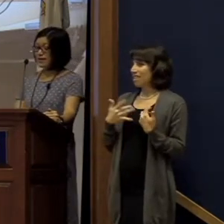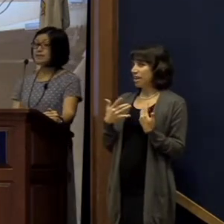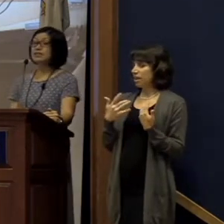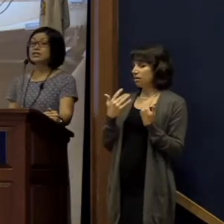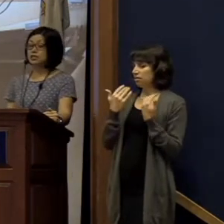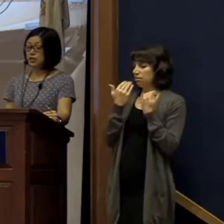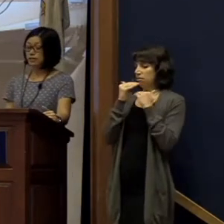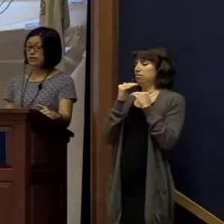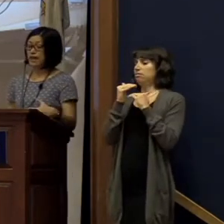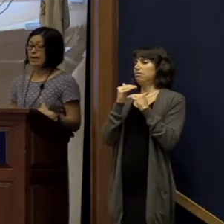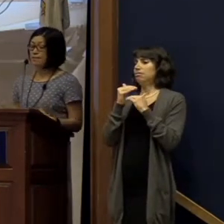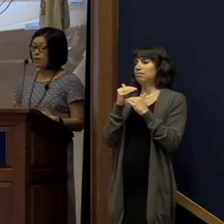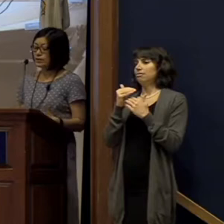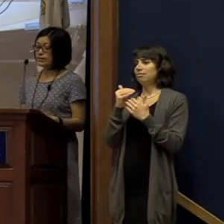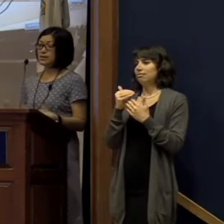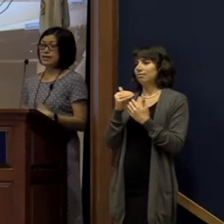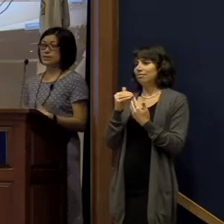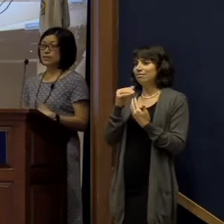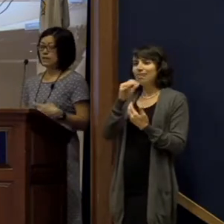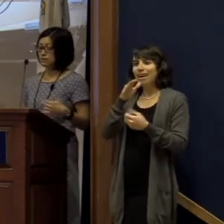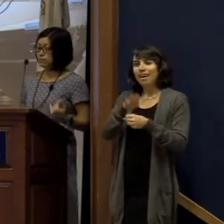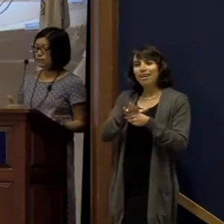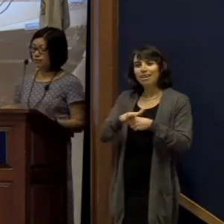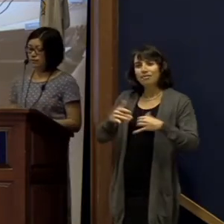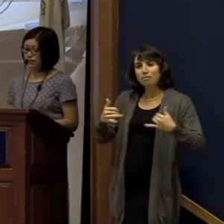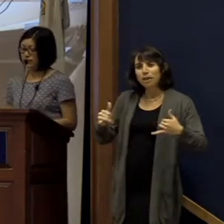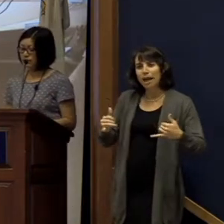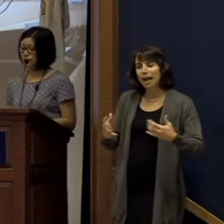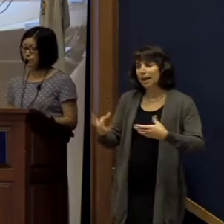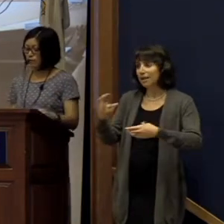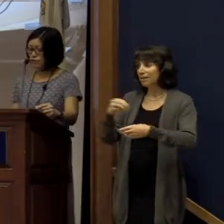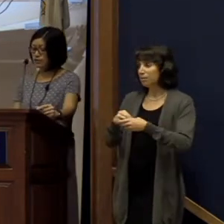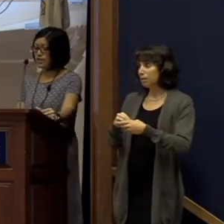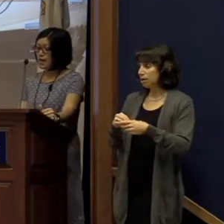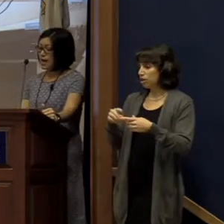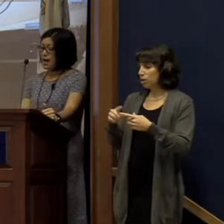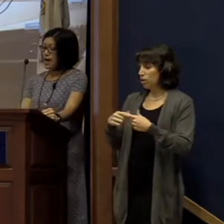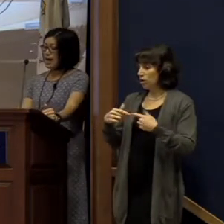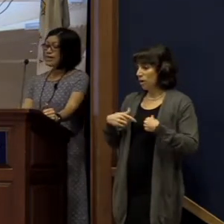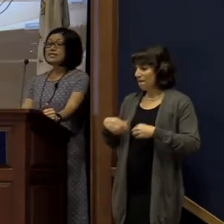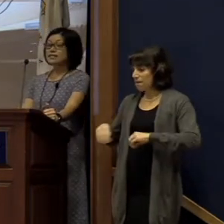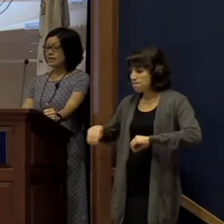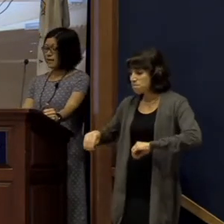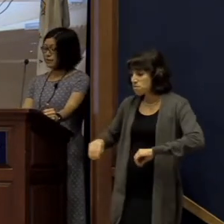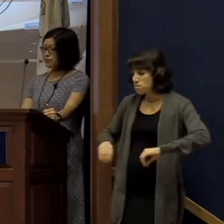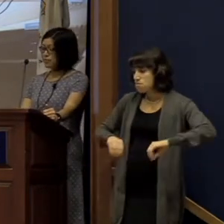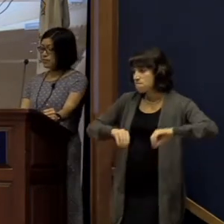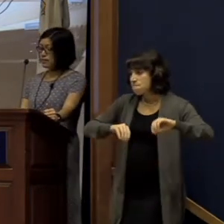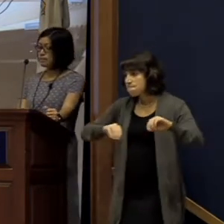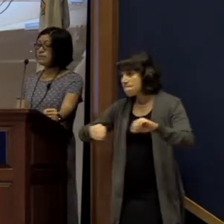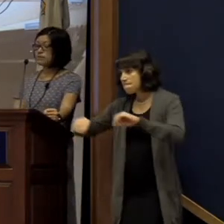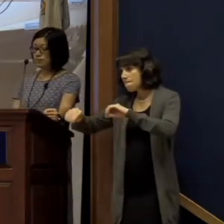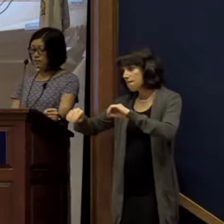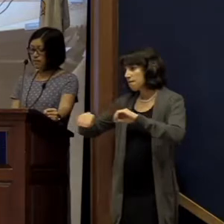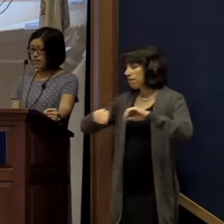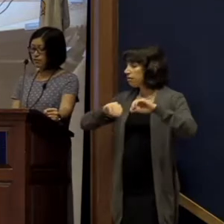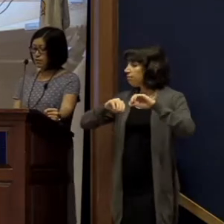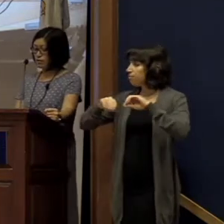especially in terms of embodied play where they had to move their bodies with structures and This led them to research buildable play structures